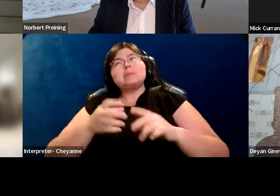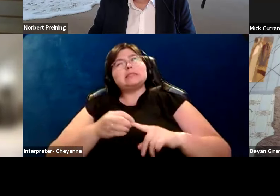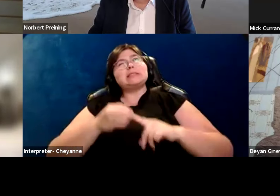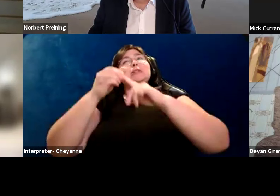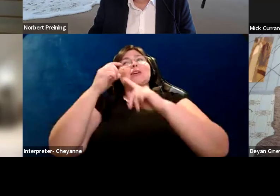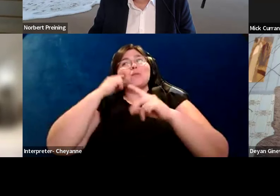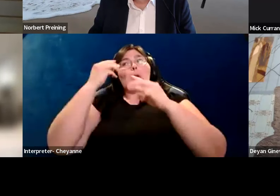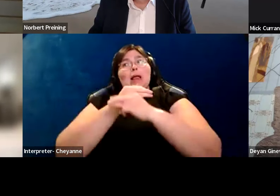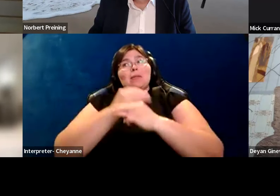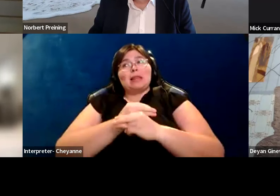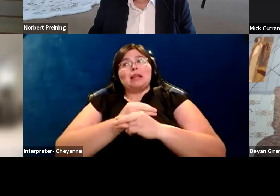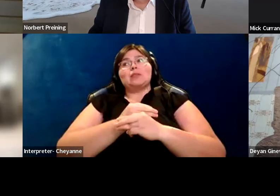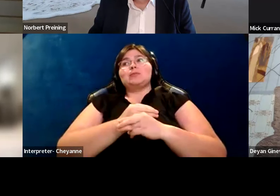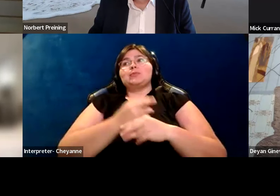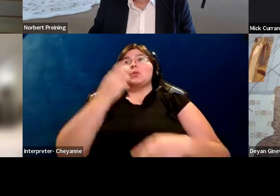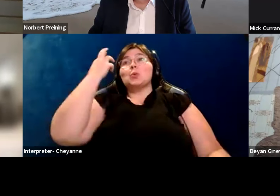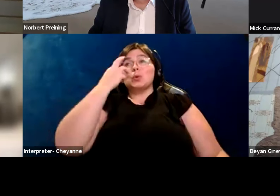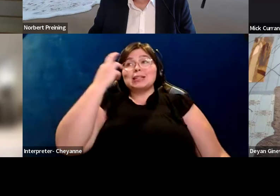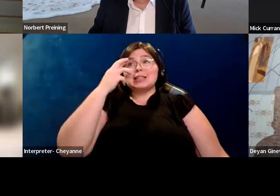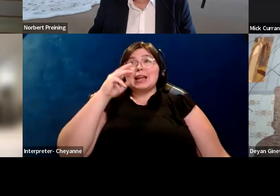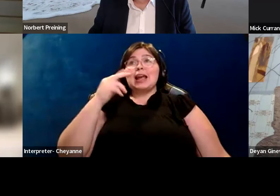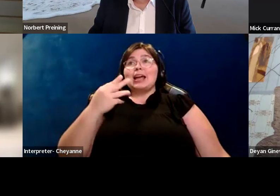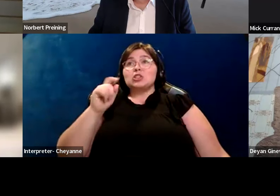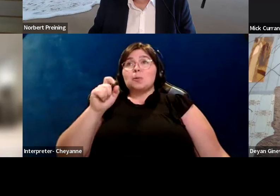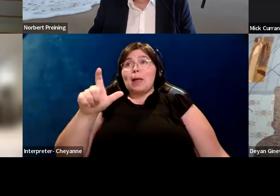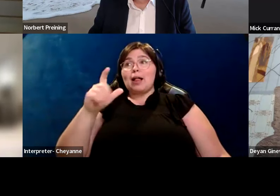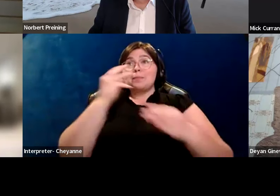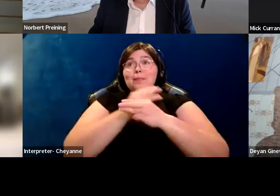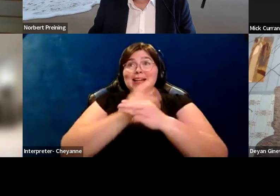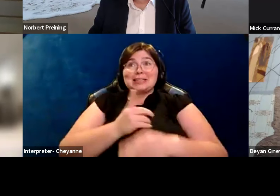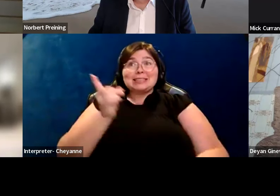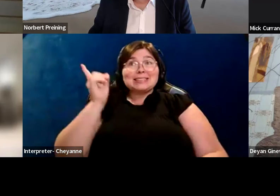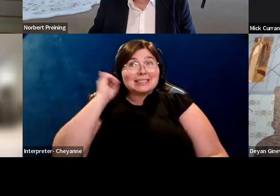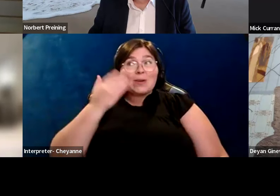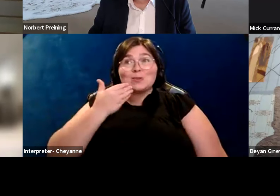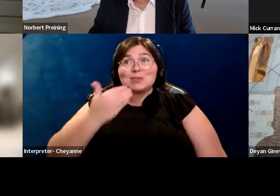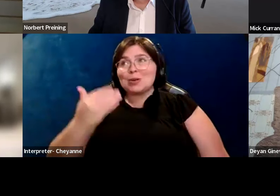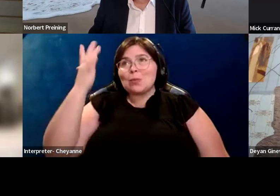The reason the HTML mathematics sounded as good as it does-- well, there are two reasons.